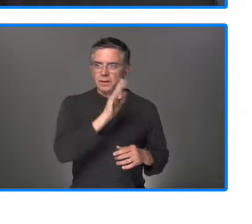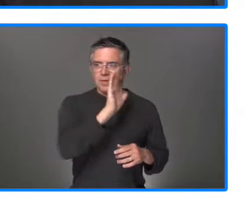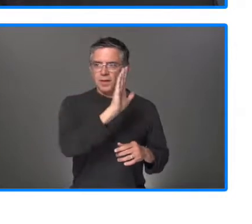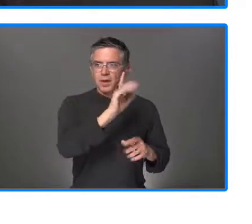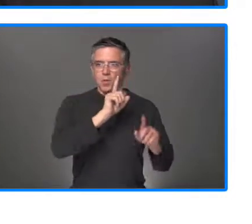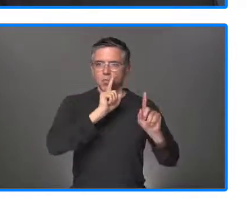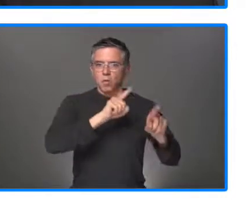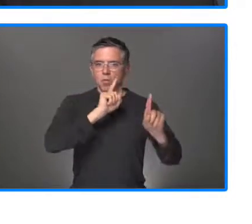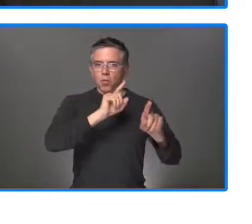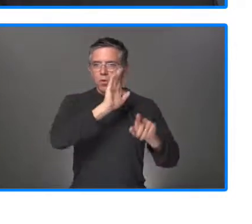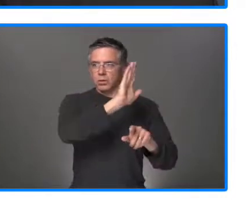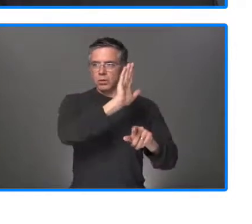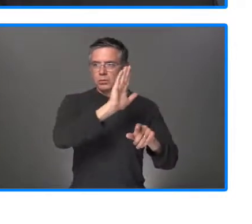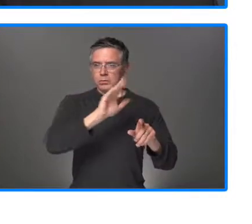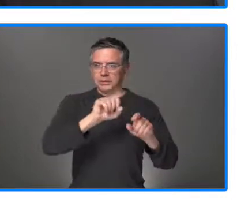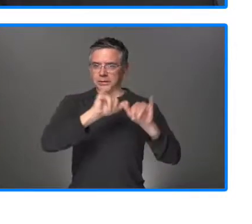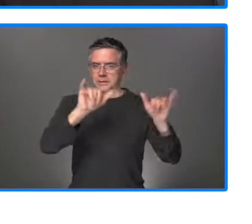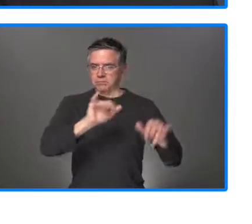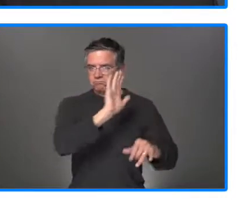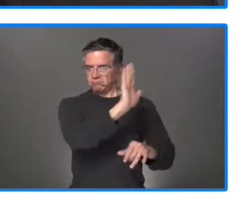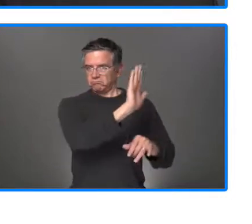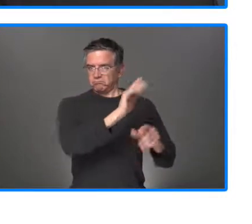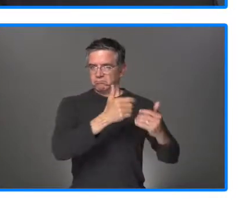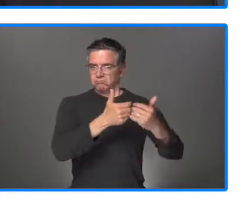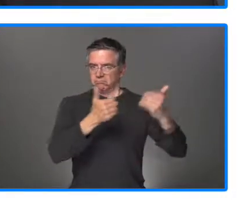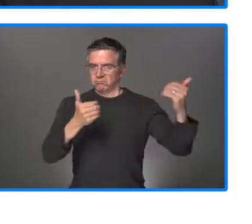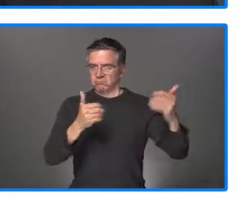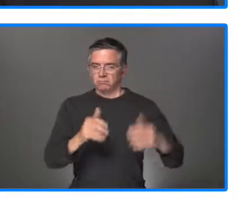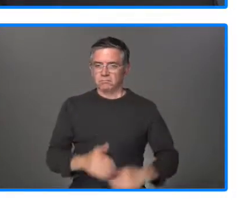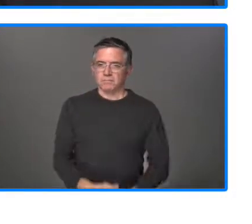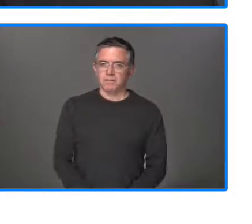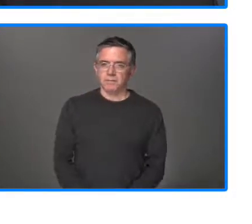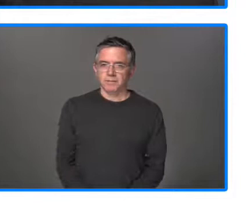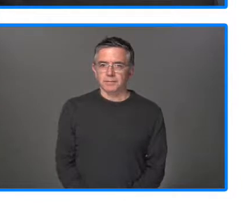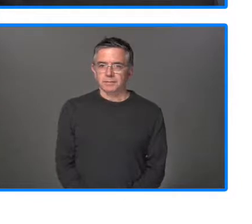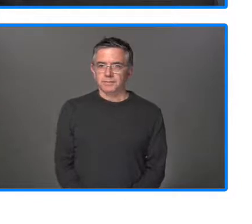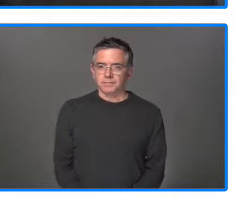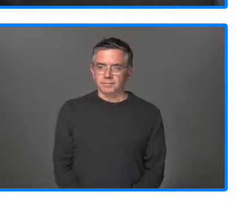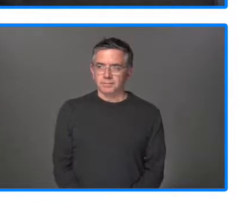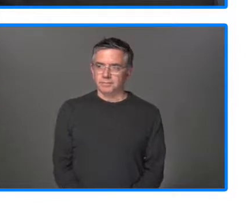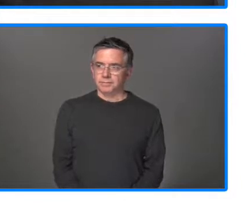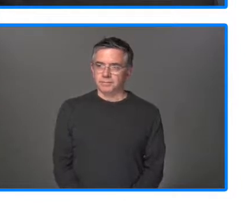to that which is used by Washington State and all of the other providers.